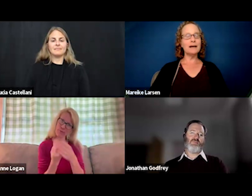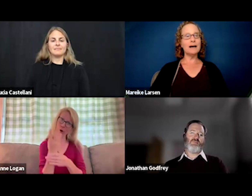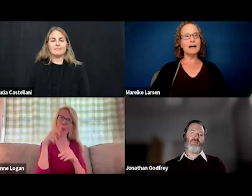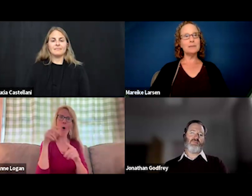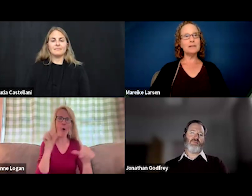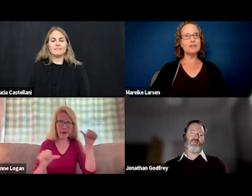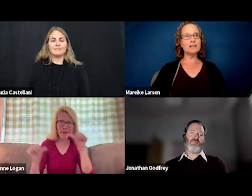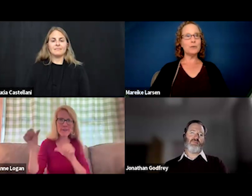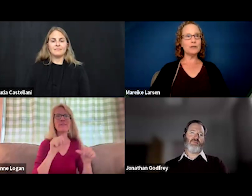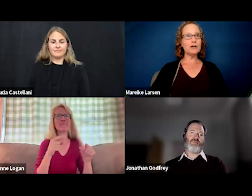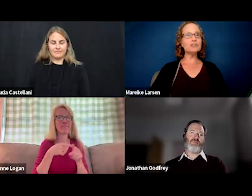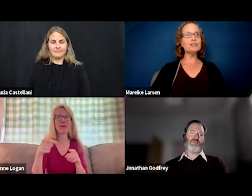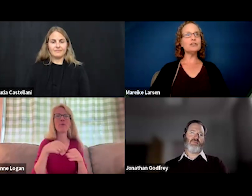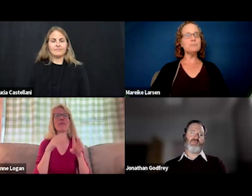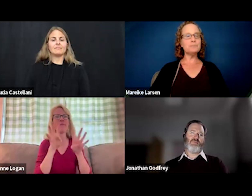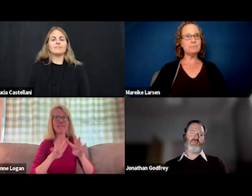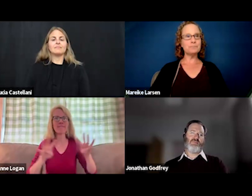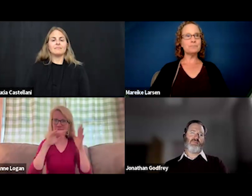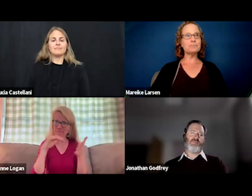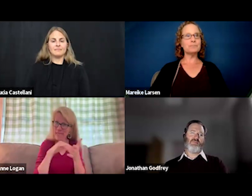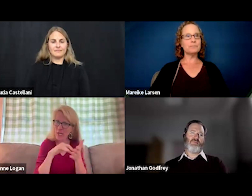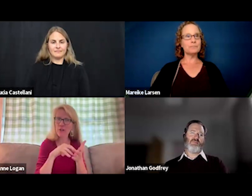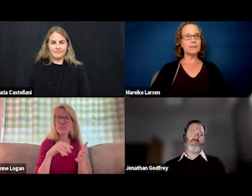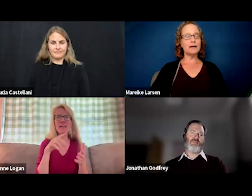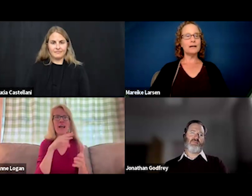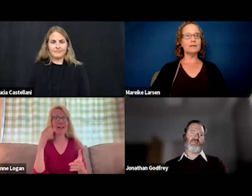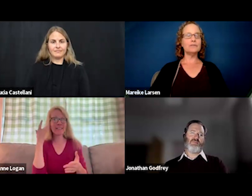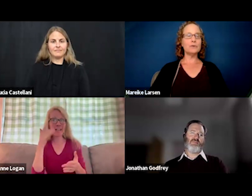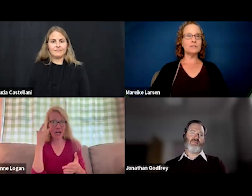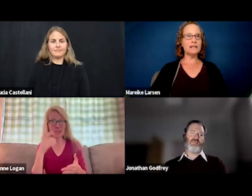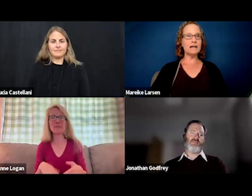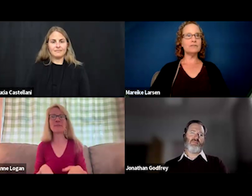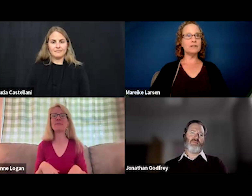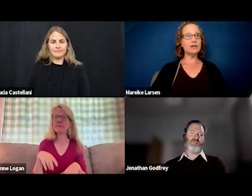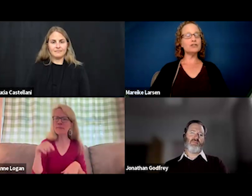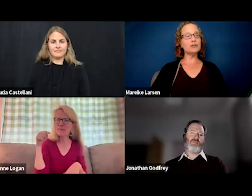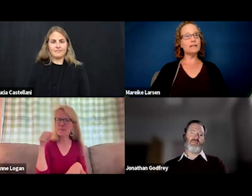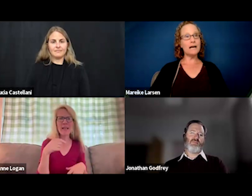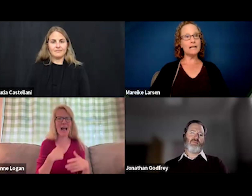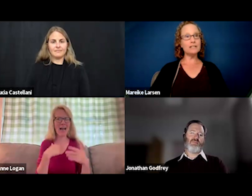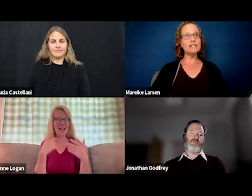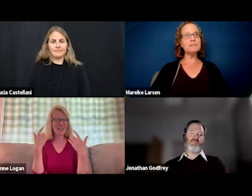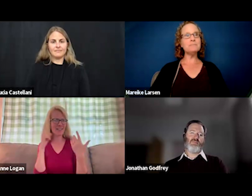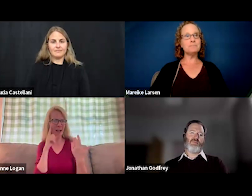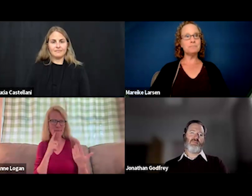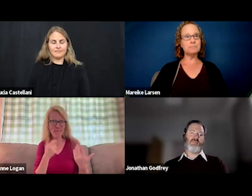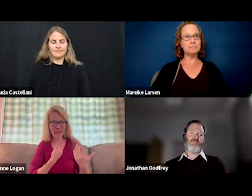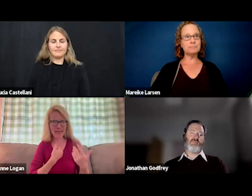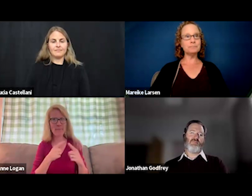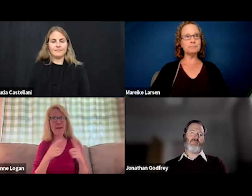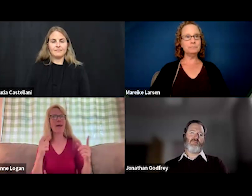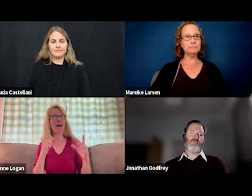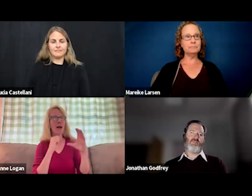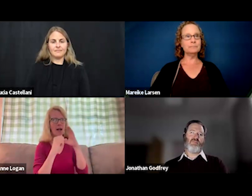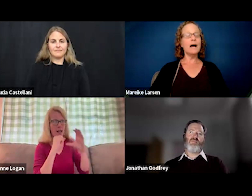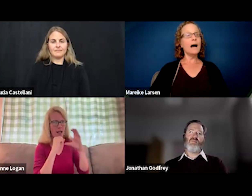I majored in horticulture, focusing on viticulture and enology.